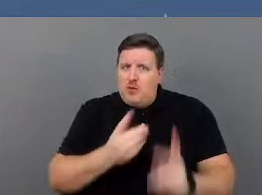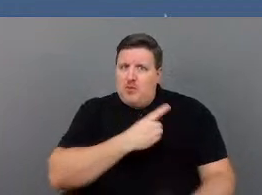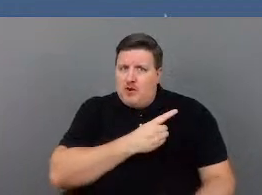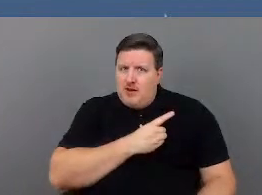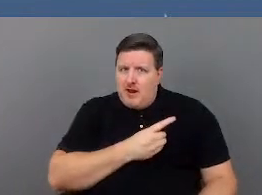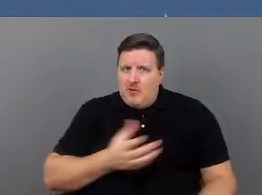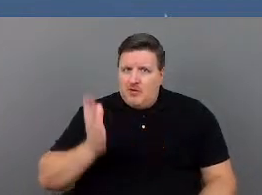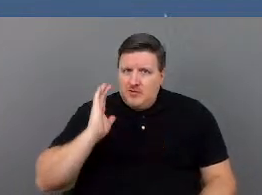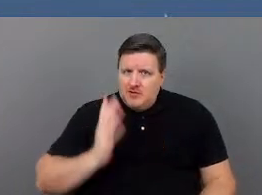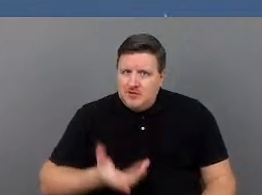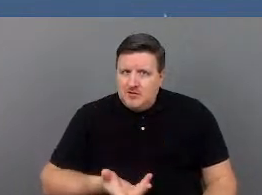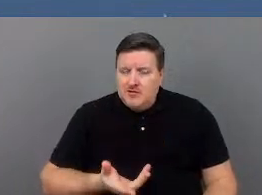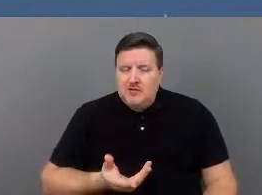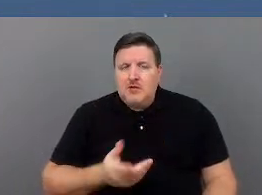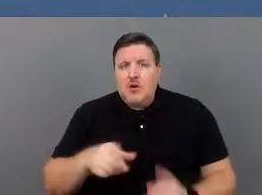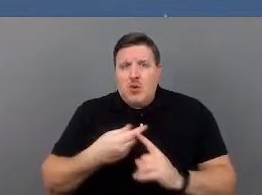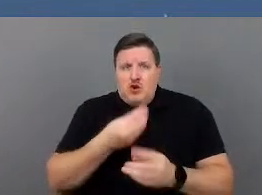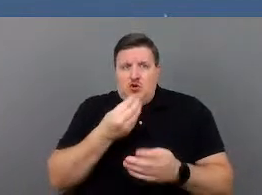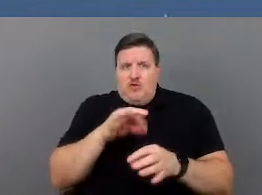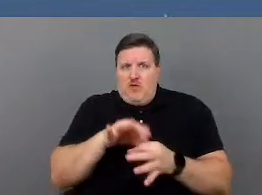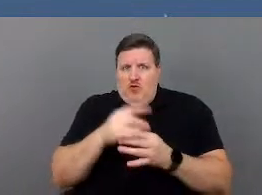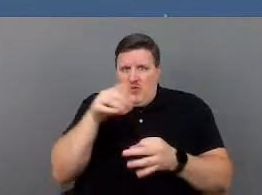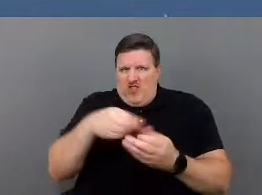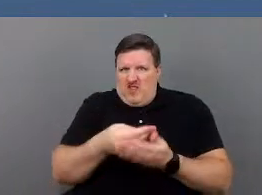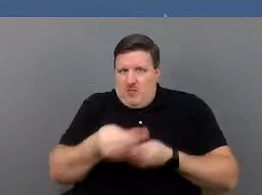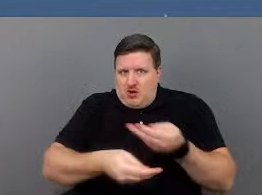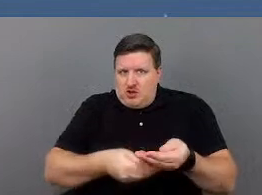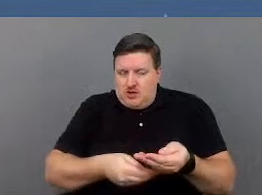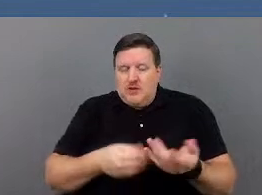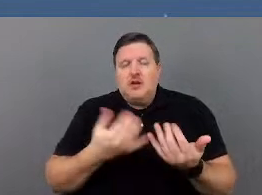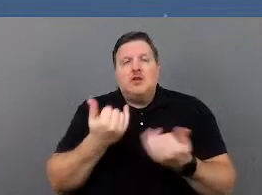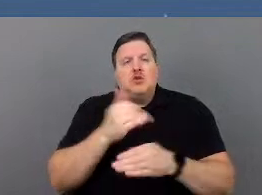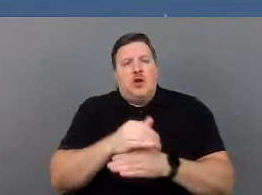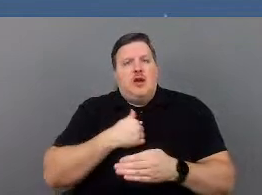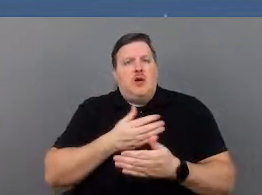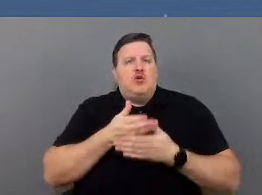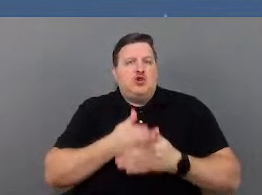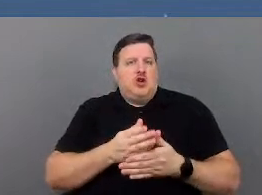MEANS TO ME. WHEN I WAS 18, I WAS RAPED. TONIGHT I WANT TO SHARE A MORE PERSONAL STORY OF WHAT SAFETY